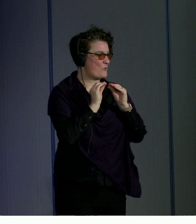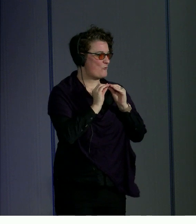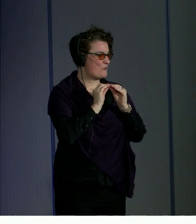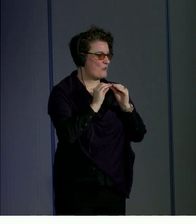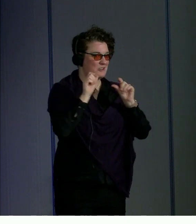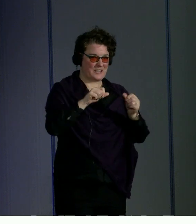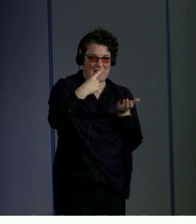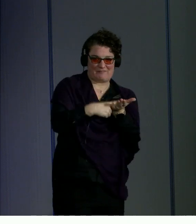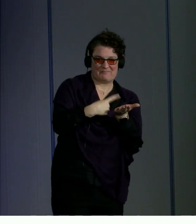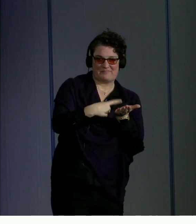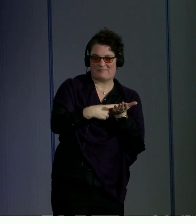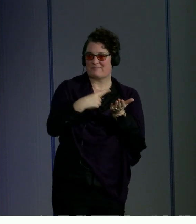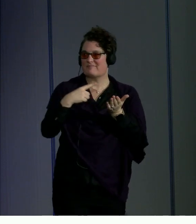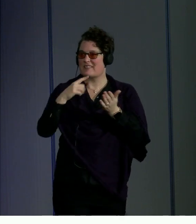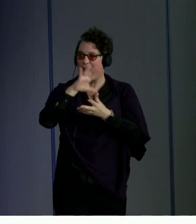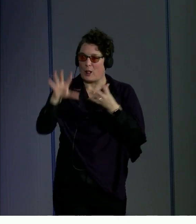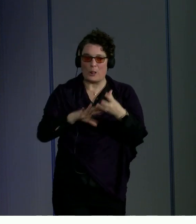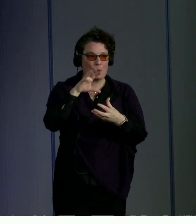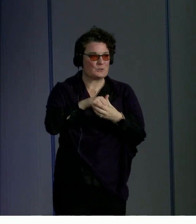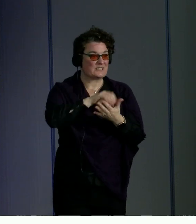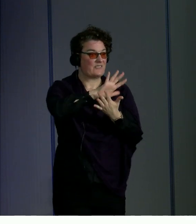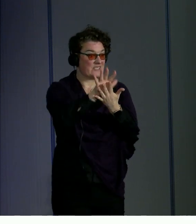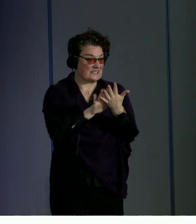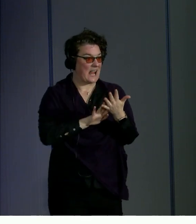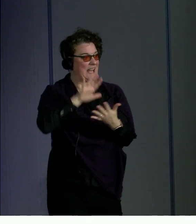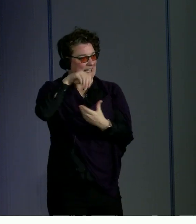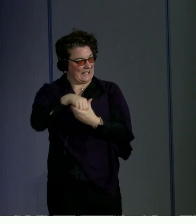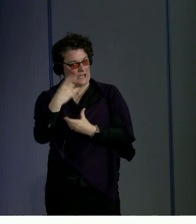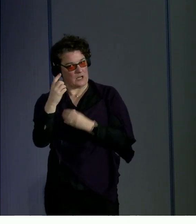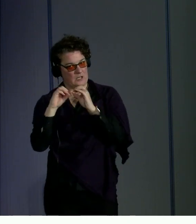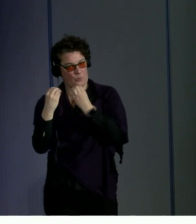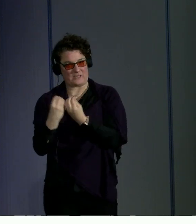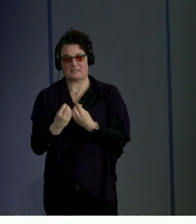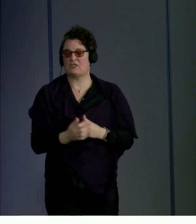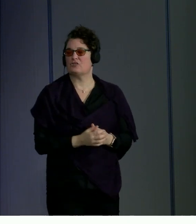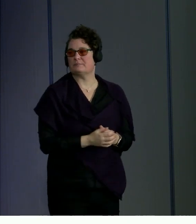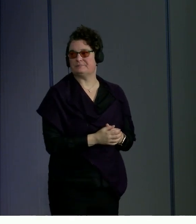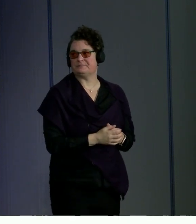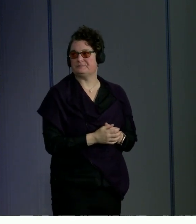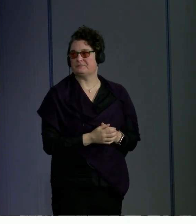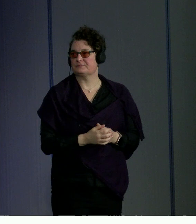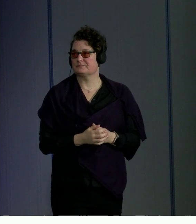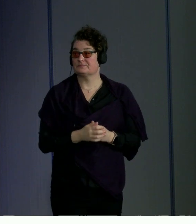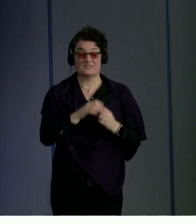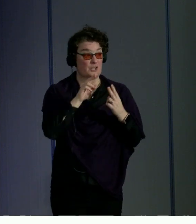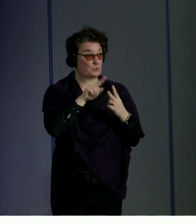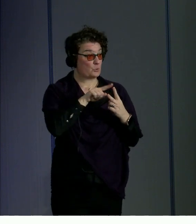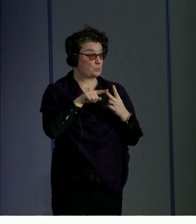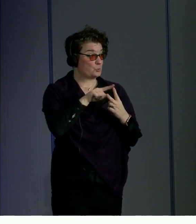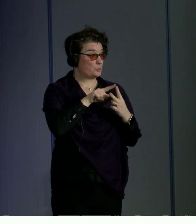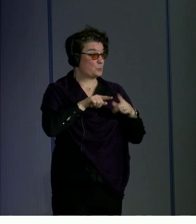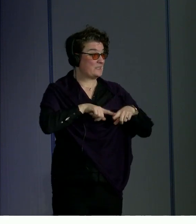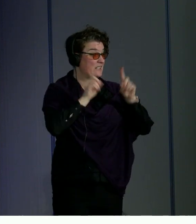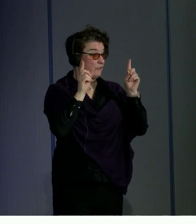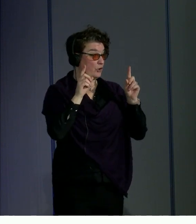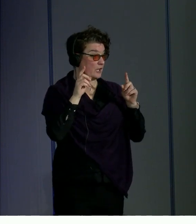of inclusive design within an organization. These two perspectives are strategy and operational.